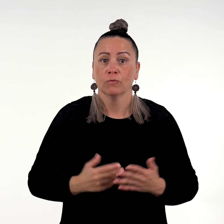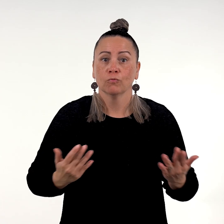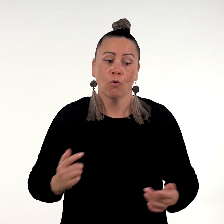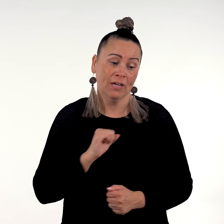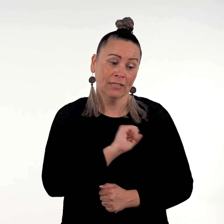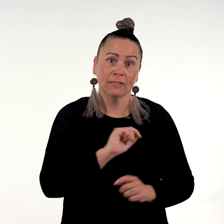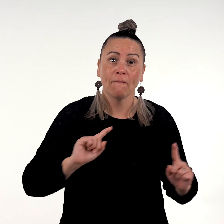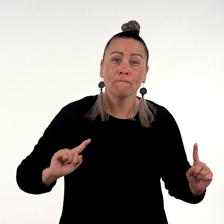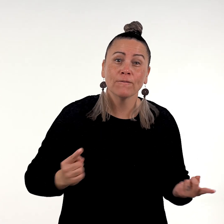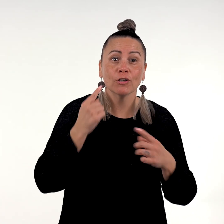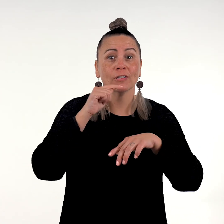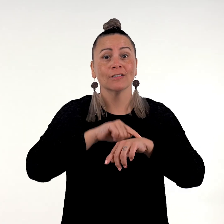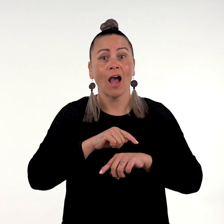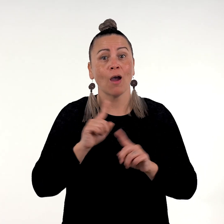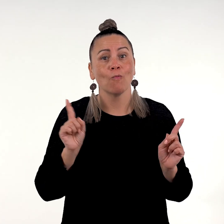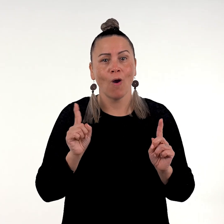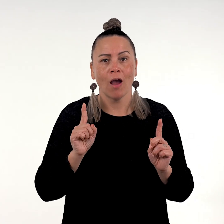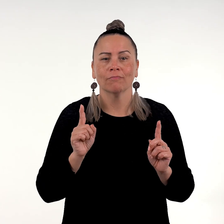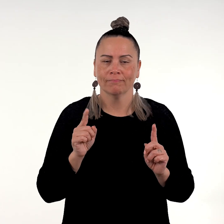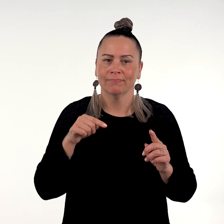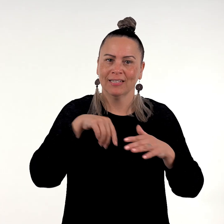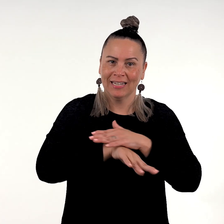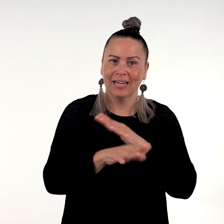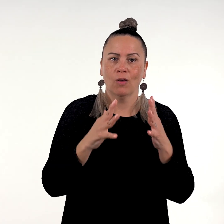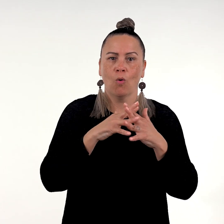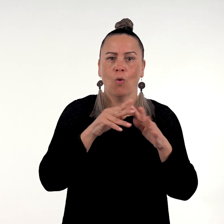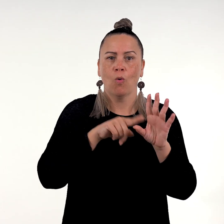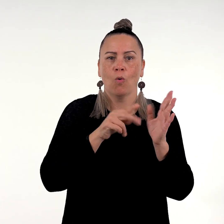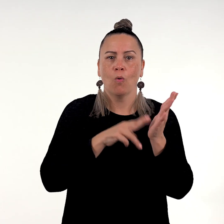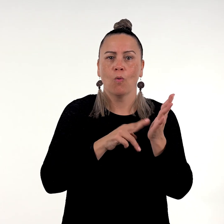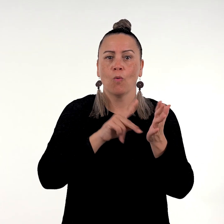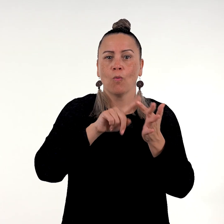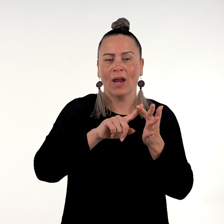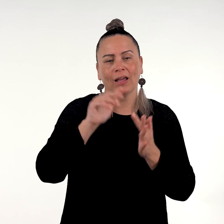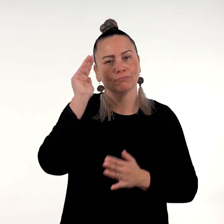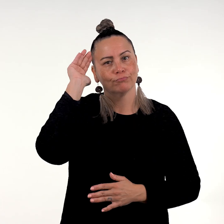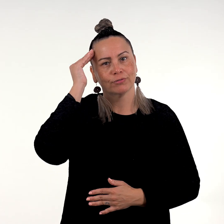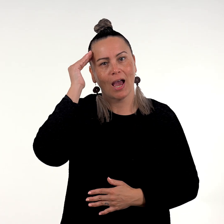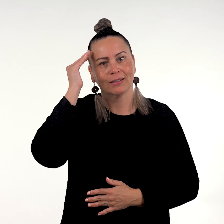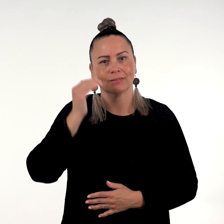This is his first time in the Wynne Prize.